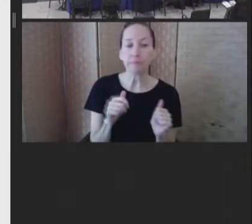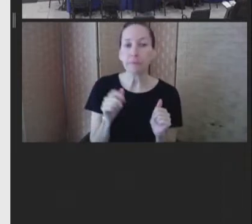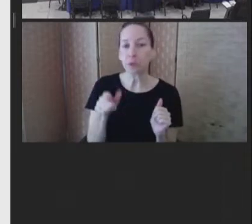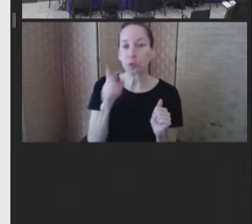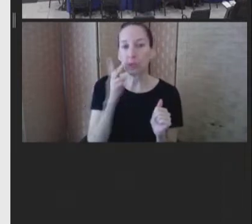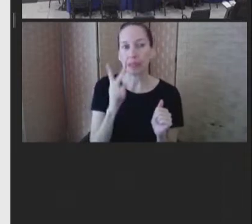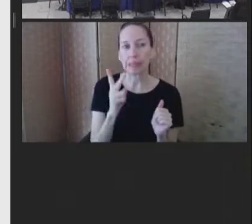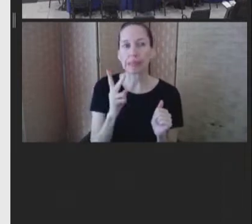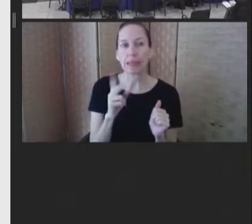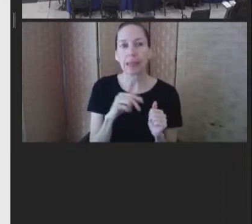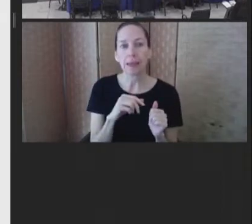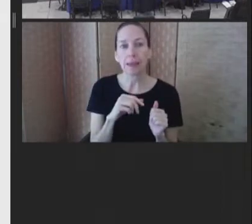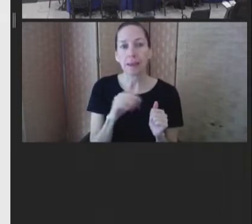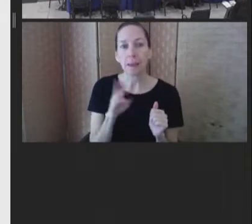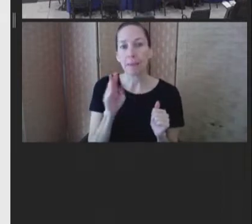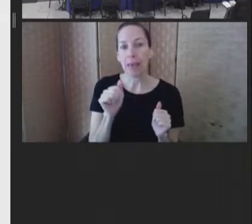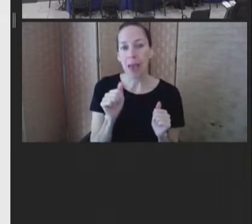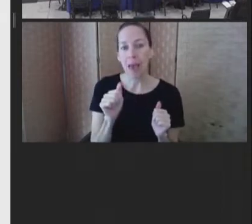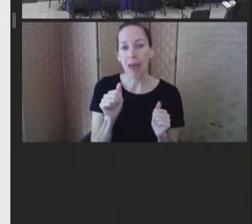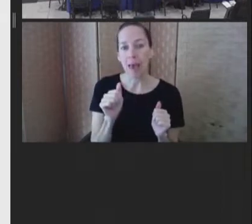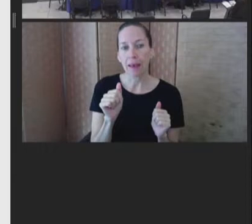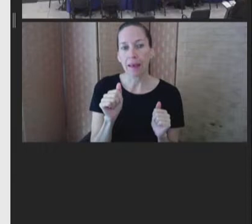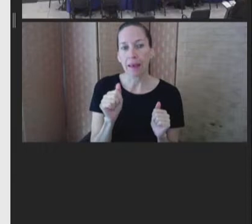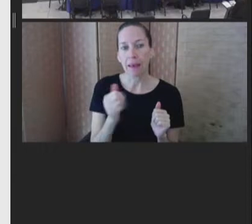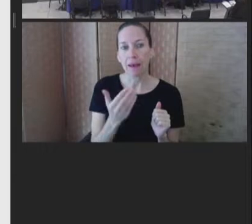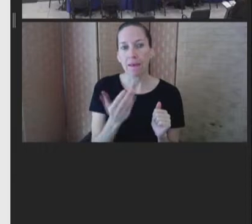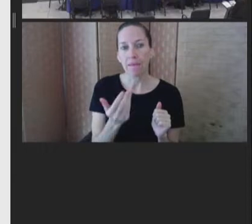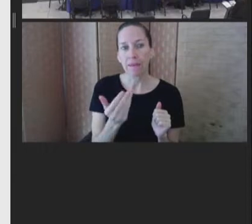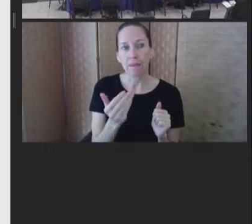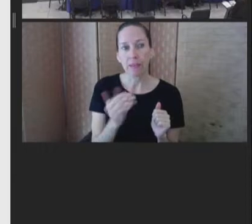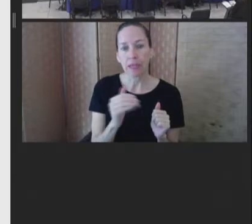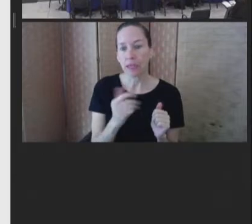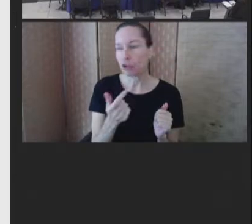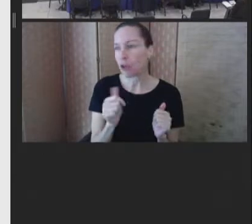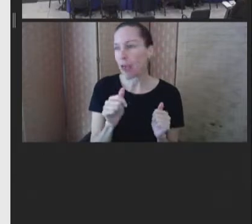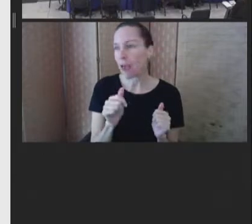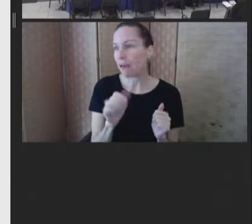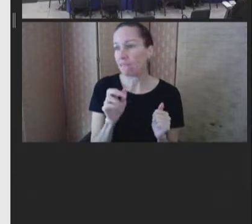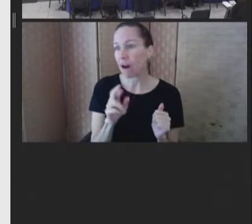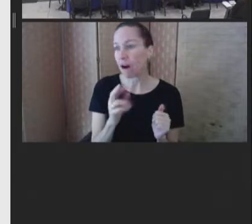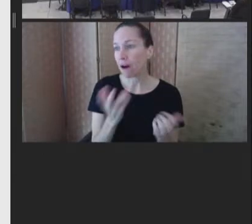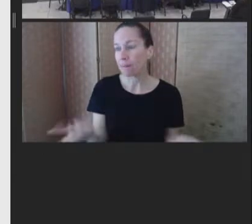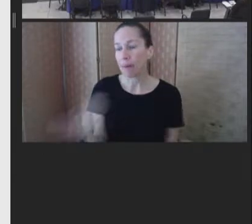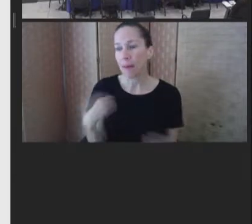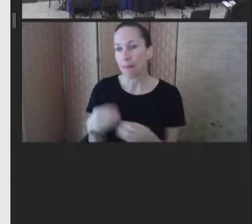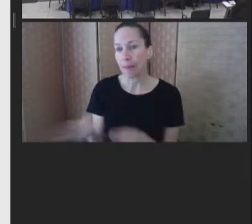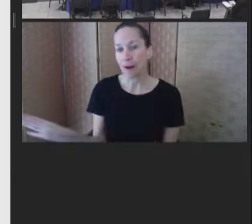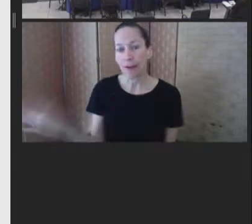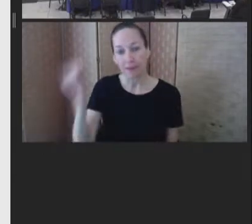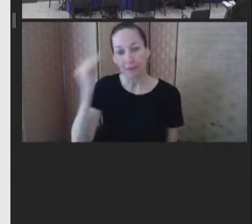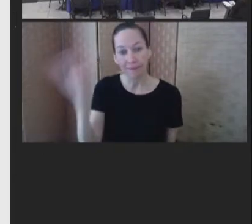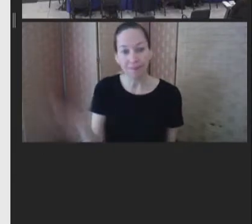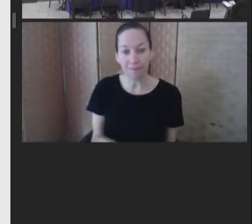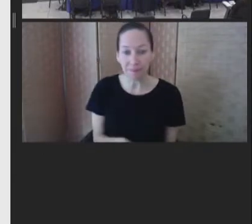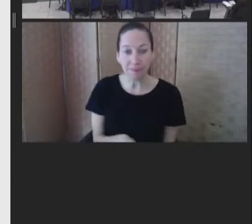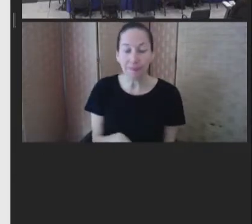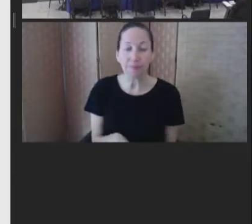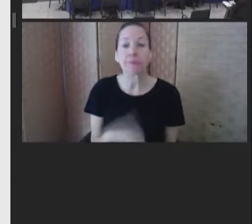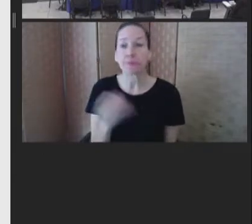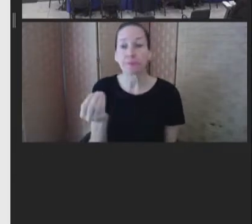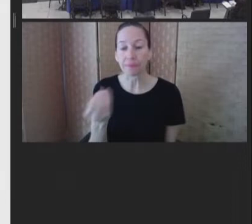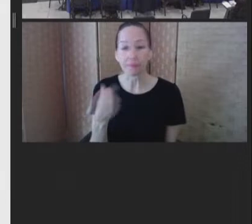the GMT and the GMFR to baseline for each arm and each variant tested. And as you can see, extreme